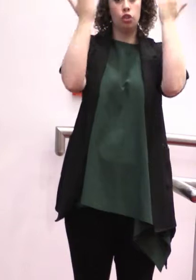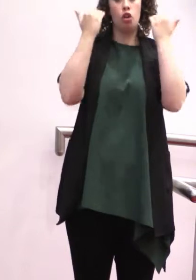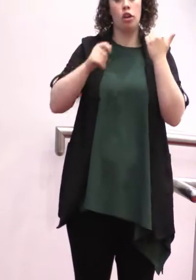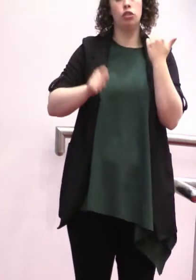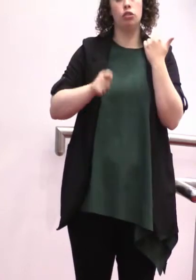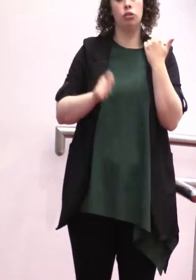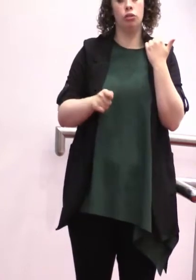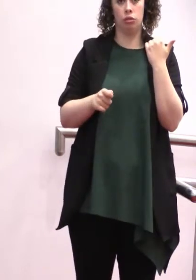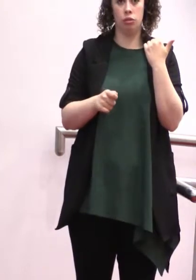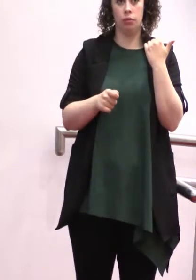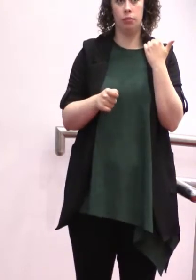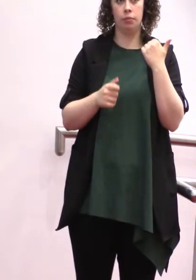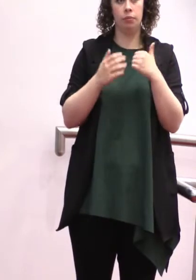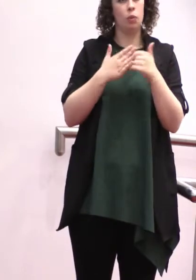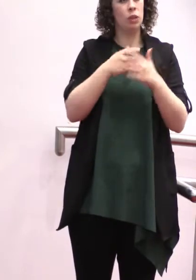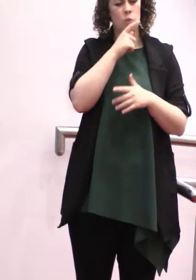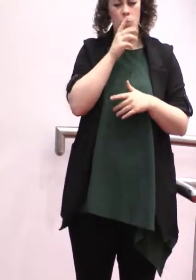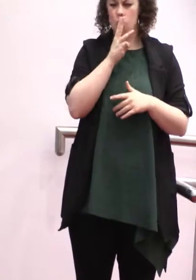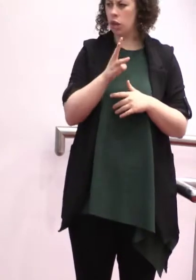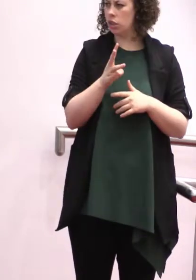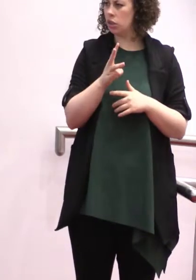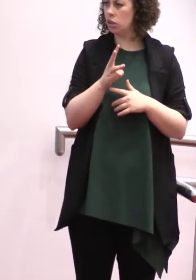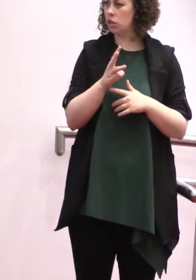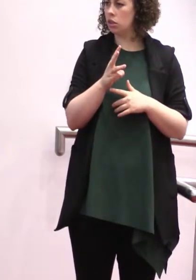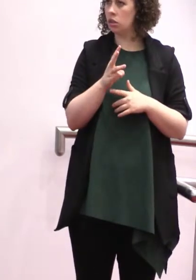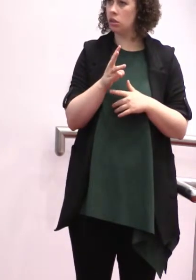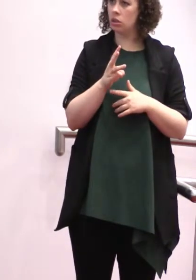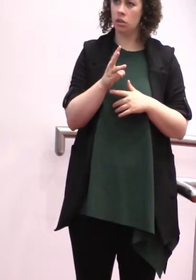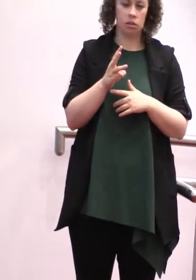What do they call it?